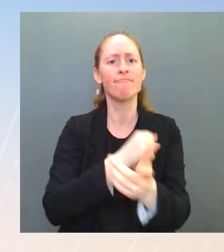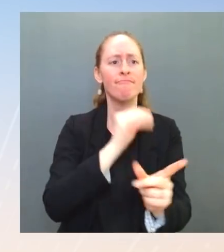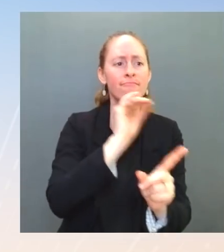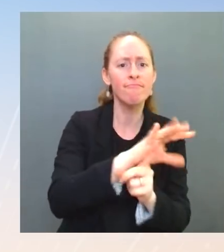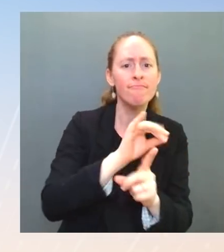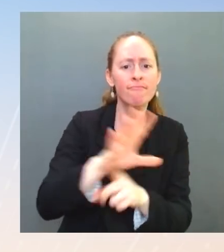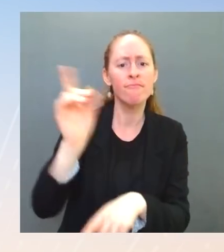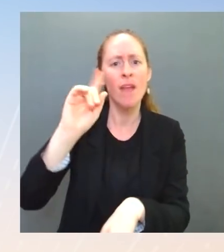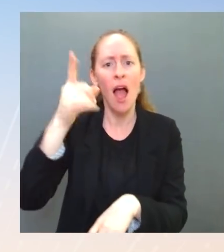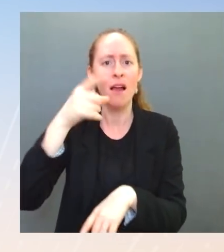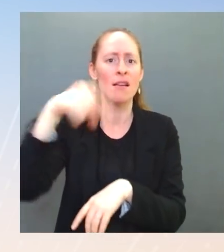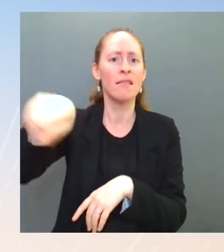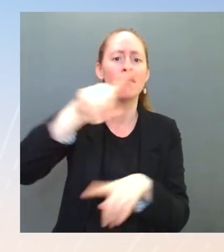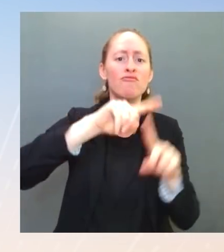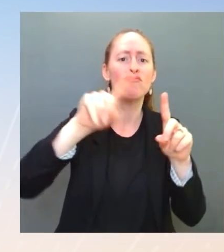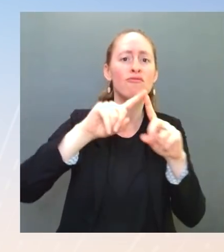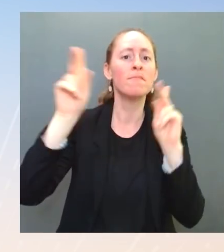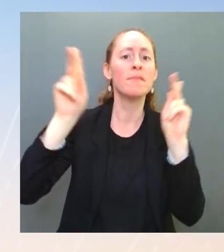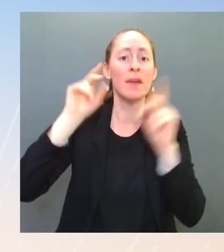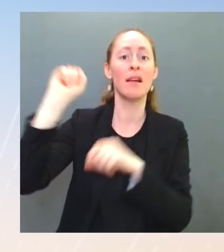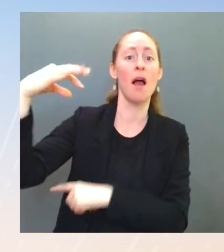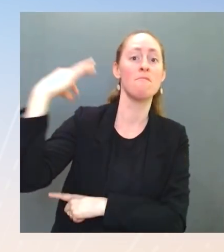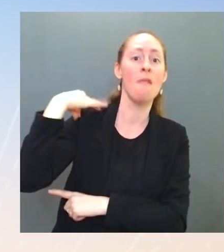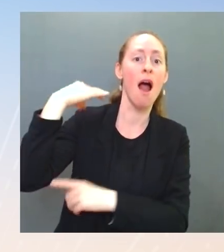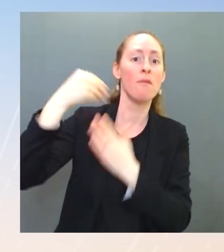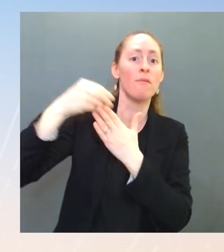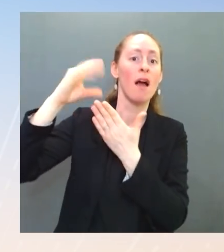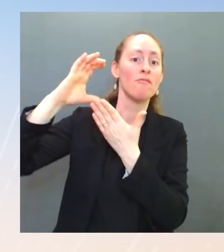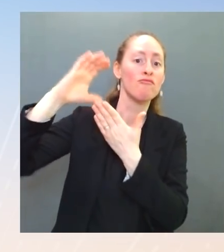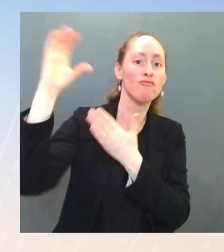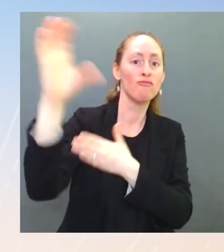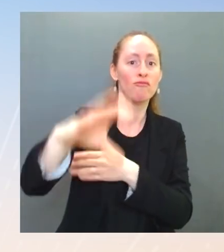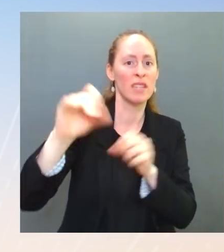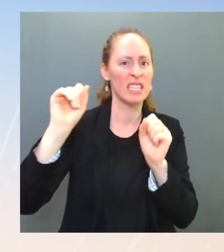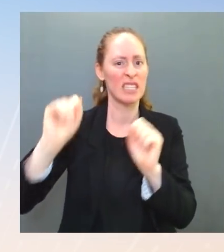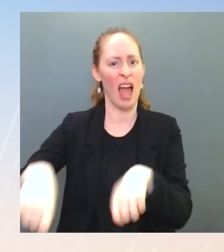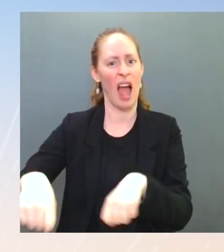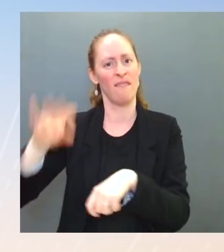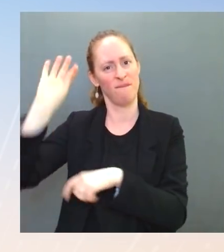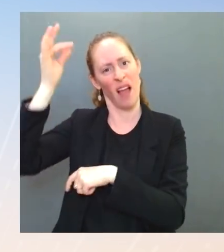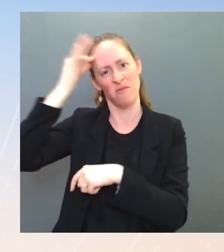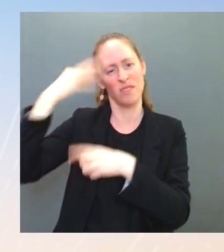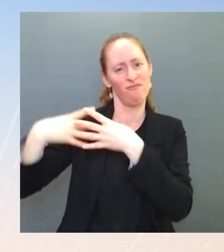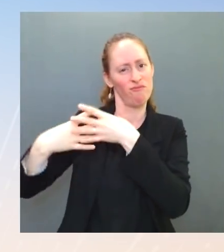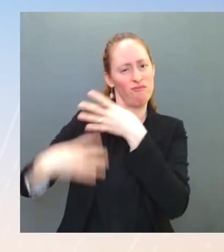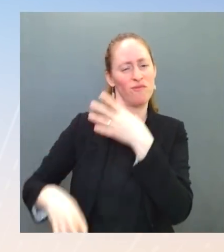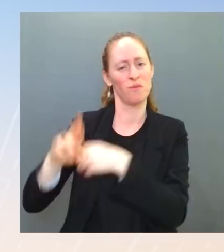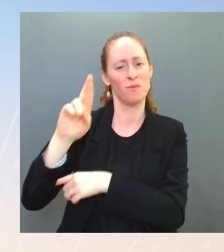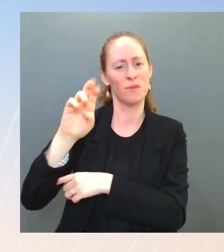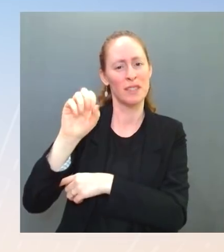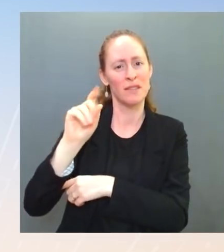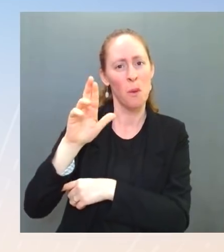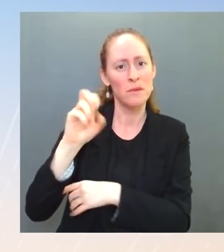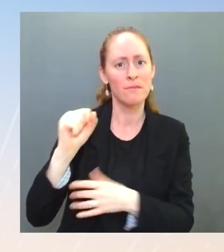that create good paying jobs and generate economic opportunities. Secretary Haaland is kicking off the tour in Boulder County,